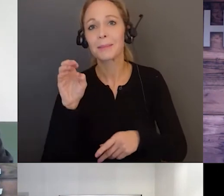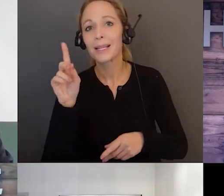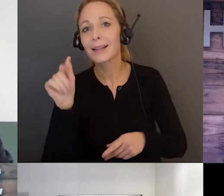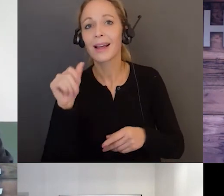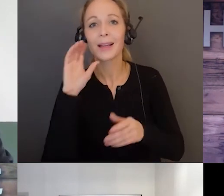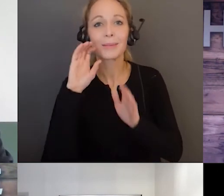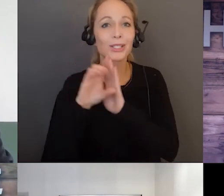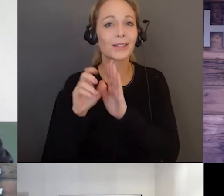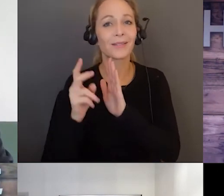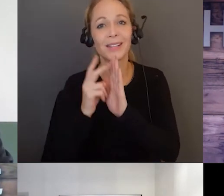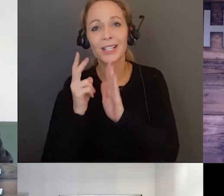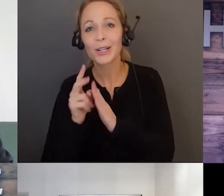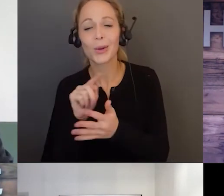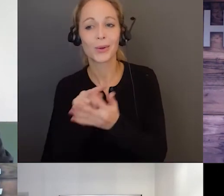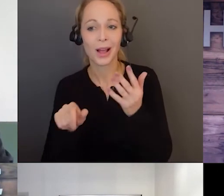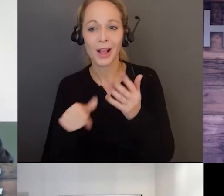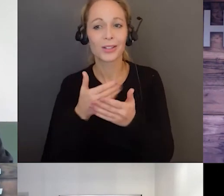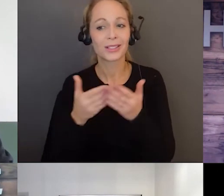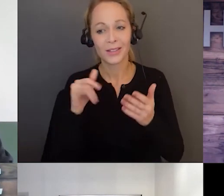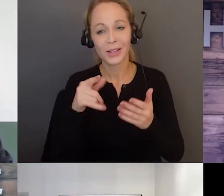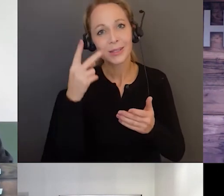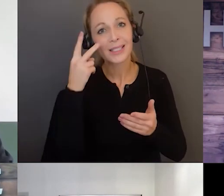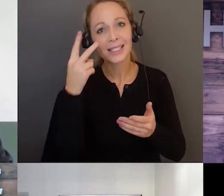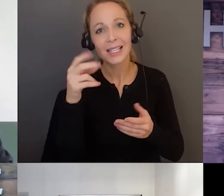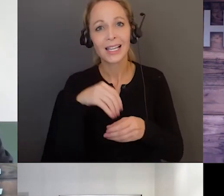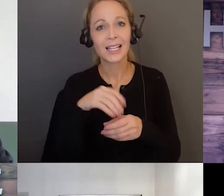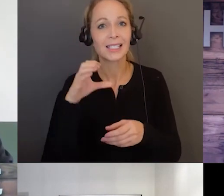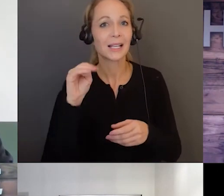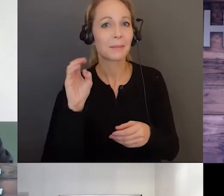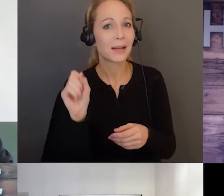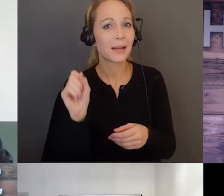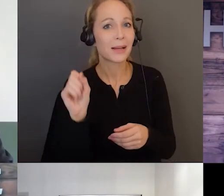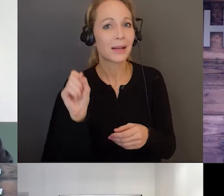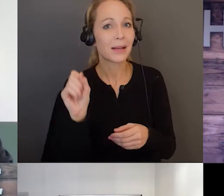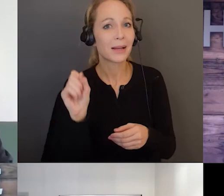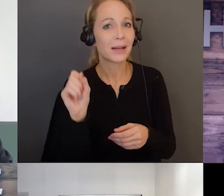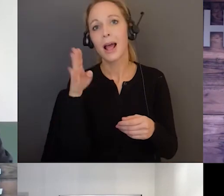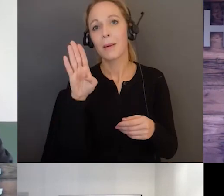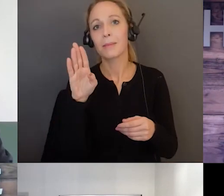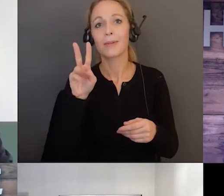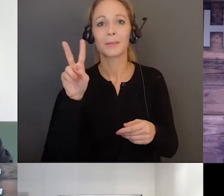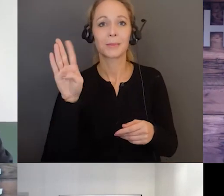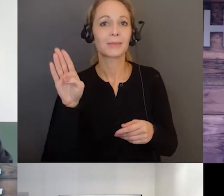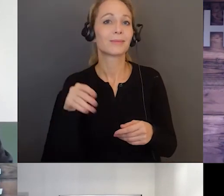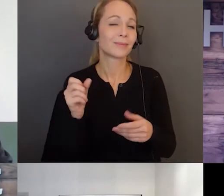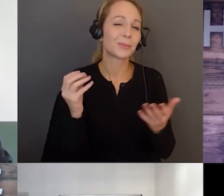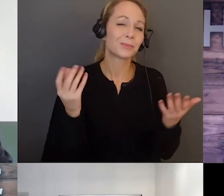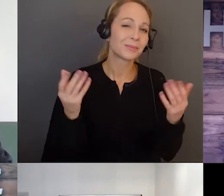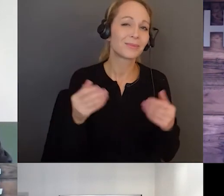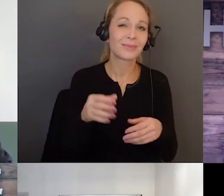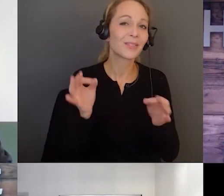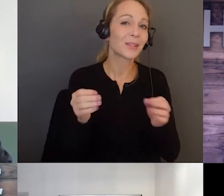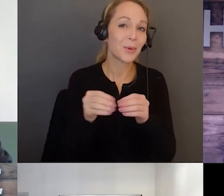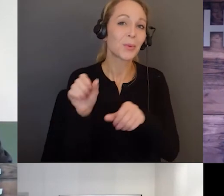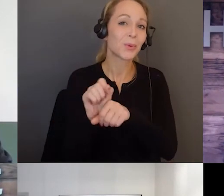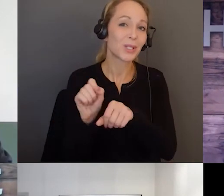AND IMAGES AND VIDEO AND OTHER STUFF YOU SEE IN THE CMS AND IN HubDB. SO DEFINITELY MORE WORK TO DO ON THAT.